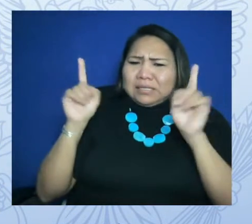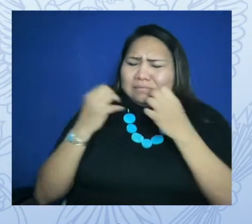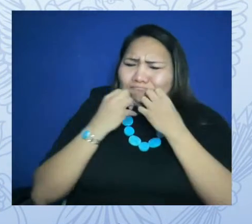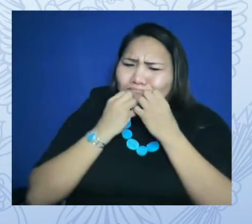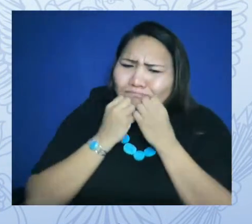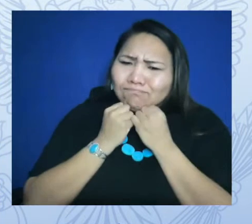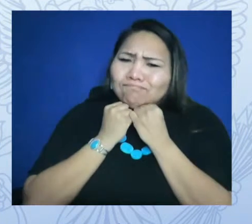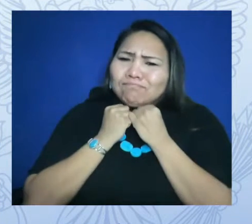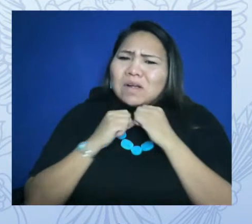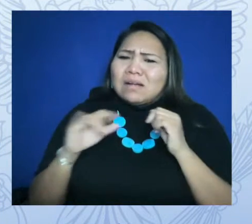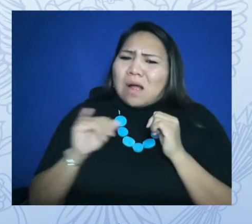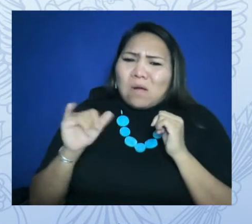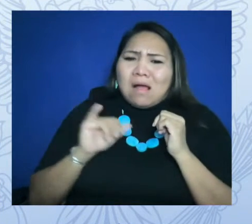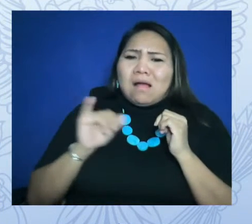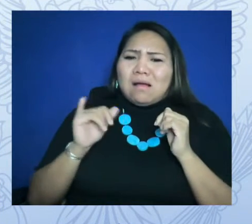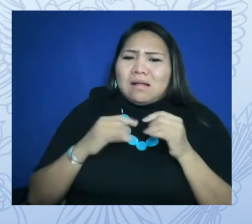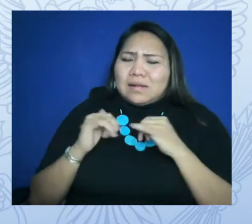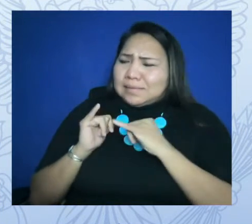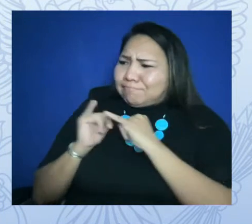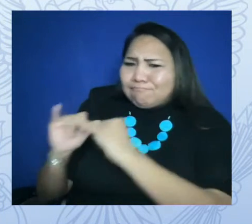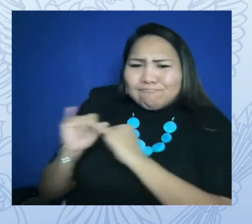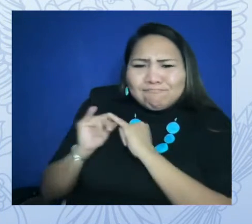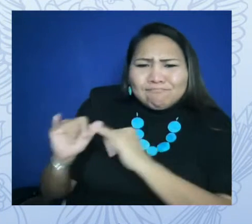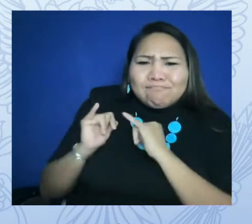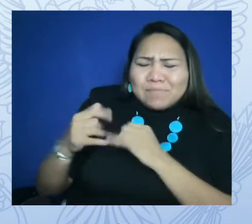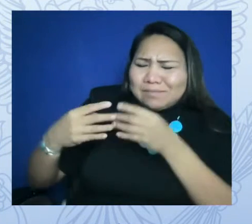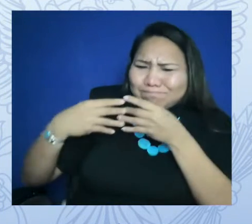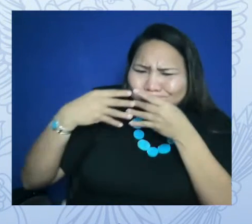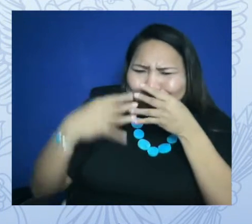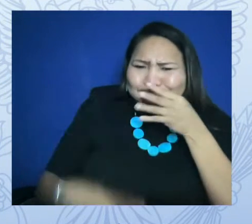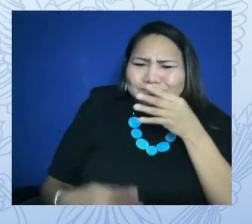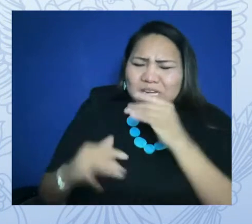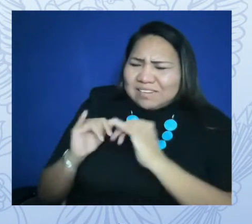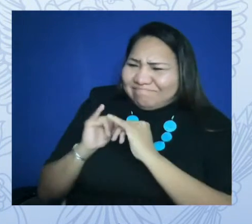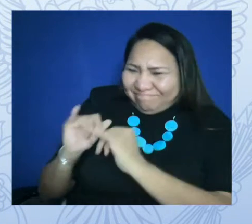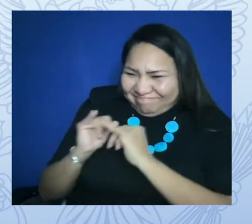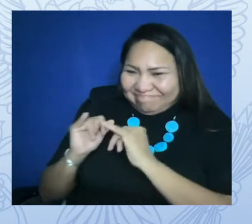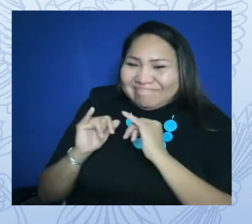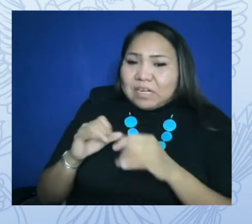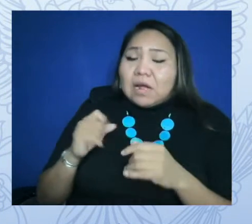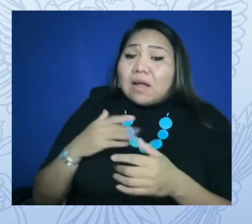That's why he's made sure that this community is reflected